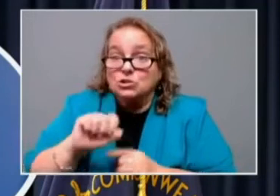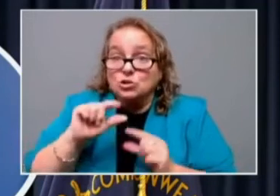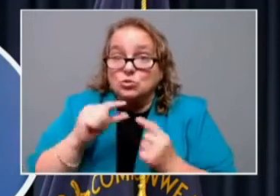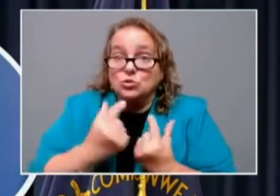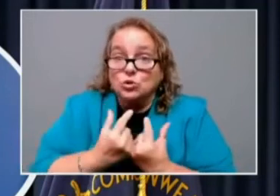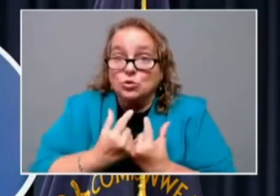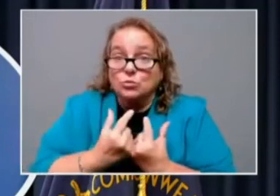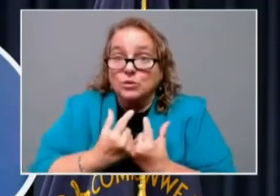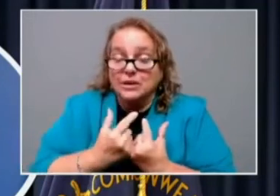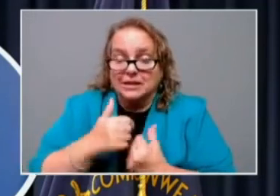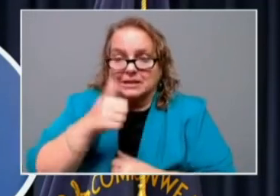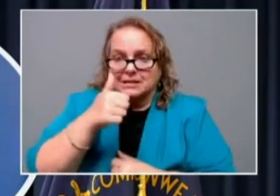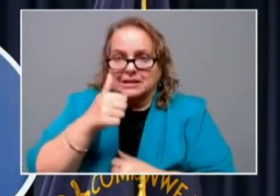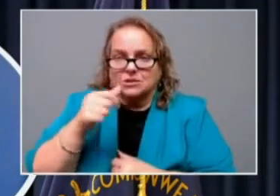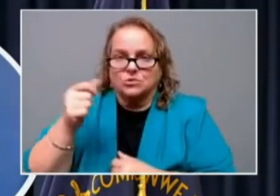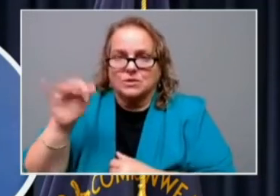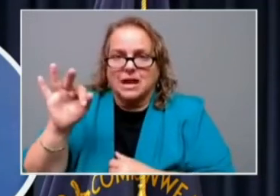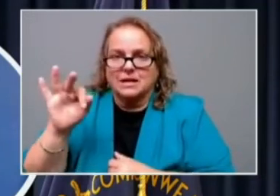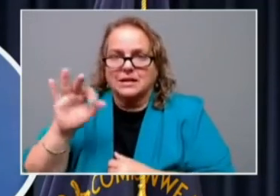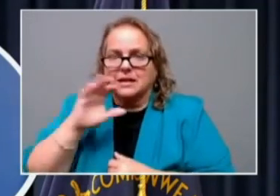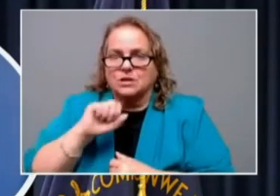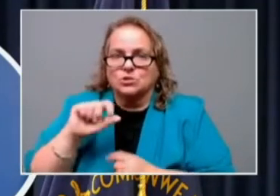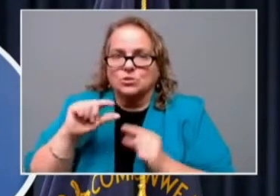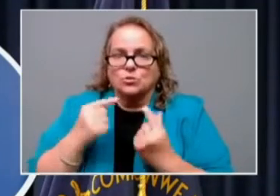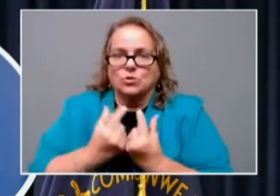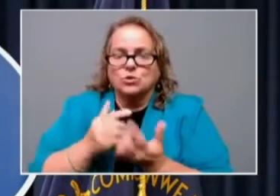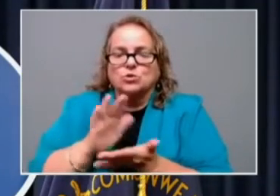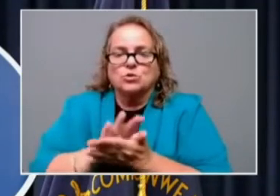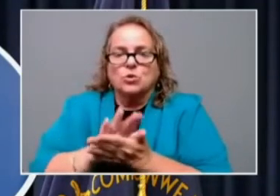old age group. These are school age kids And they have an incidence rate of